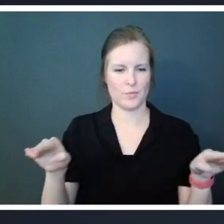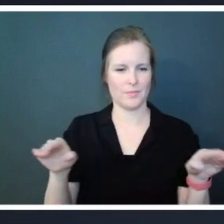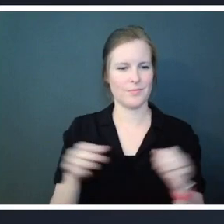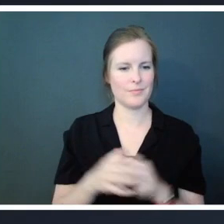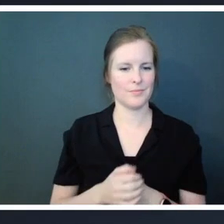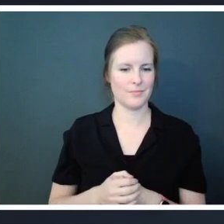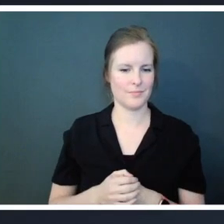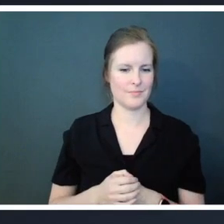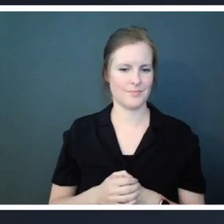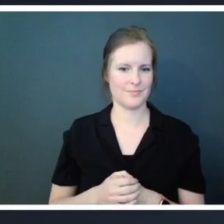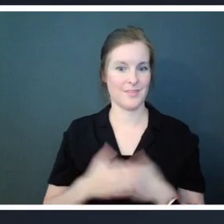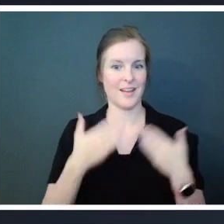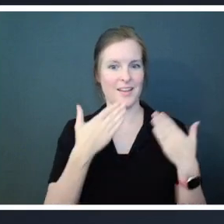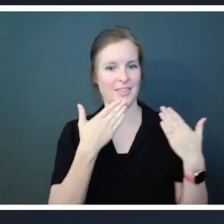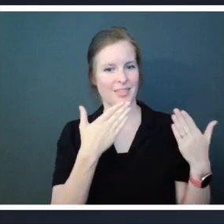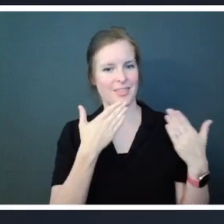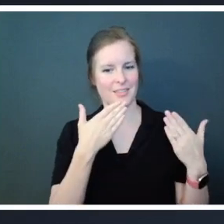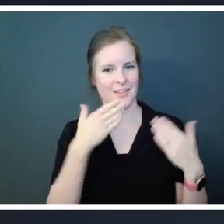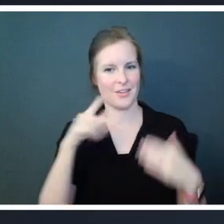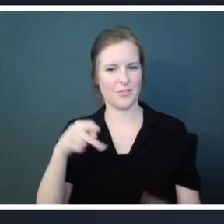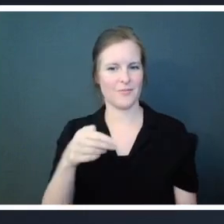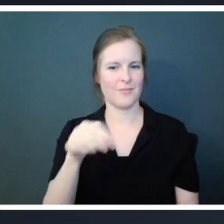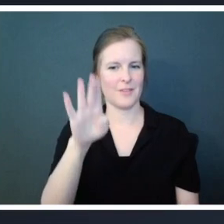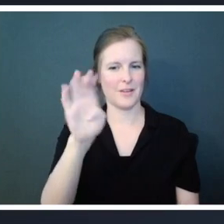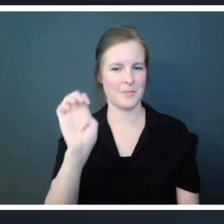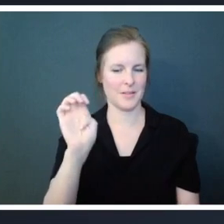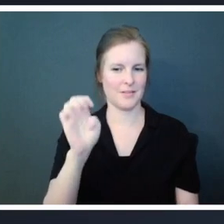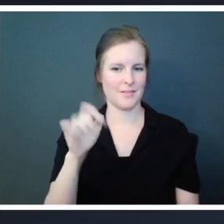Beth Evans: Thank you, Phoebe. I'm here to discuss a few of